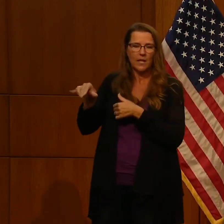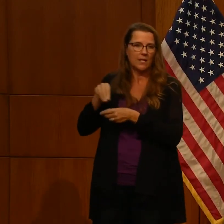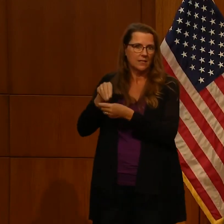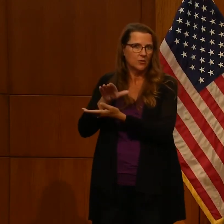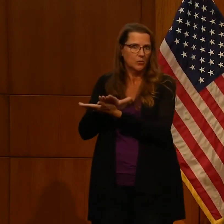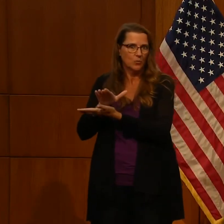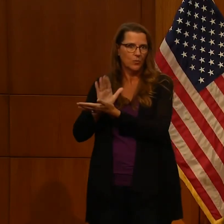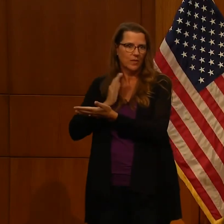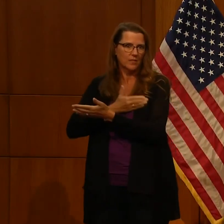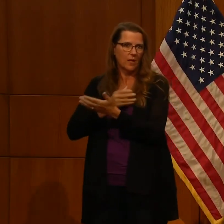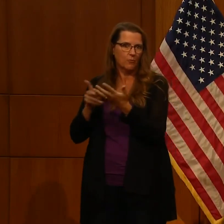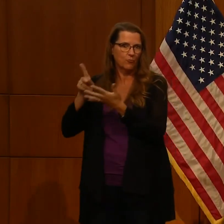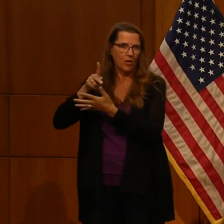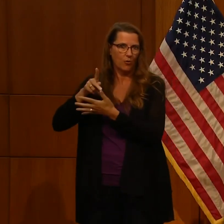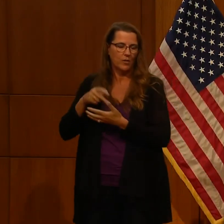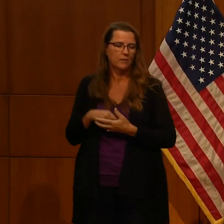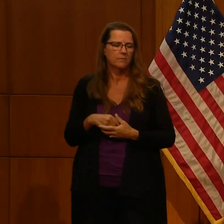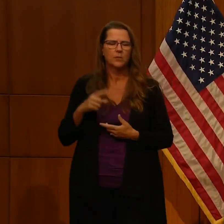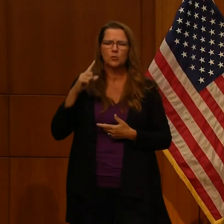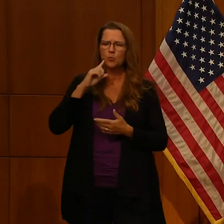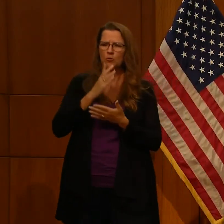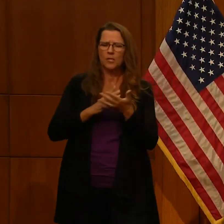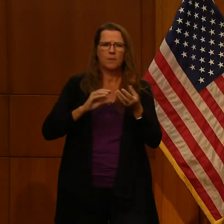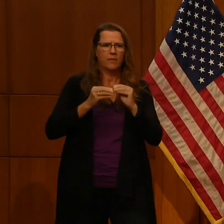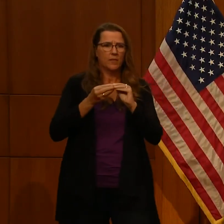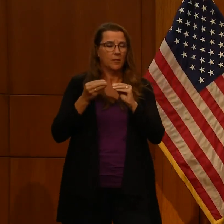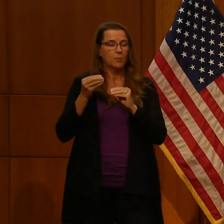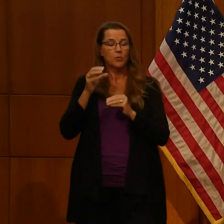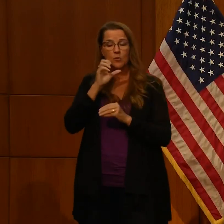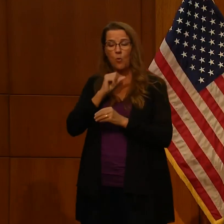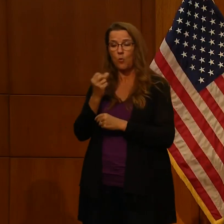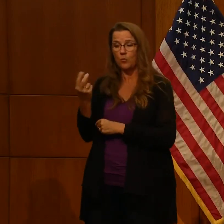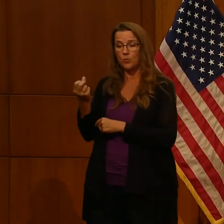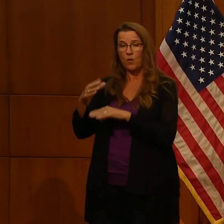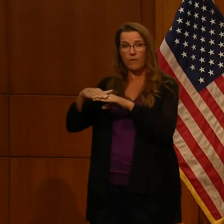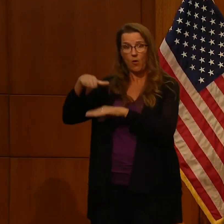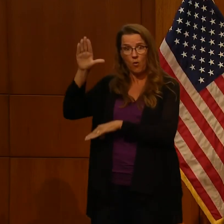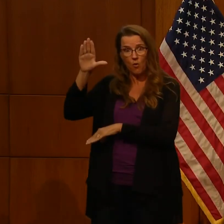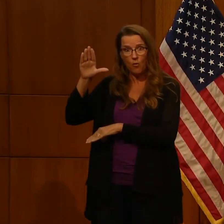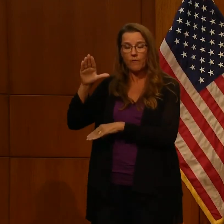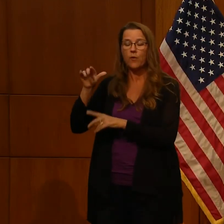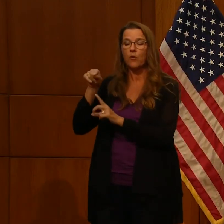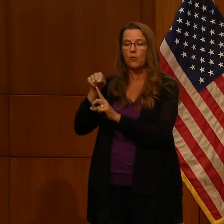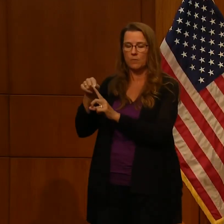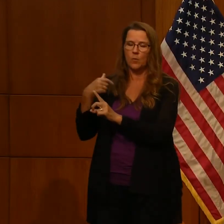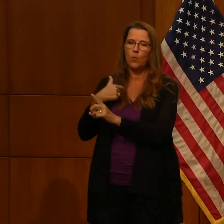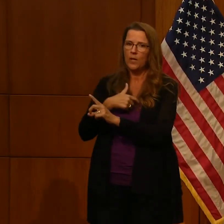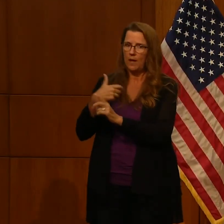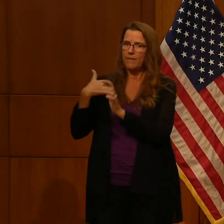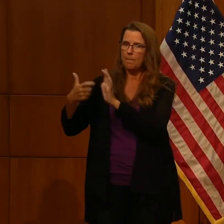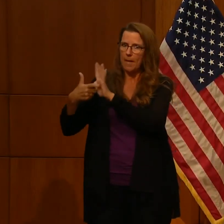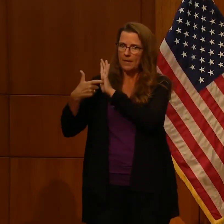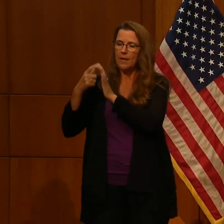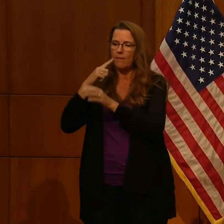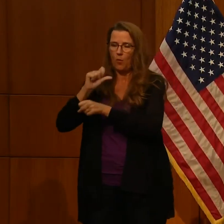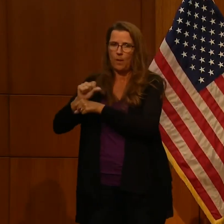REMAIN IN SCHOOL. THAT IS REALLY MUCH OUR PRIORITY IN ARLINGTON COUNTY. WHAT WE DID YOU HEARD SOME OF THE NUMBERS